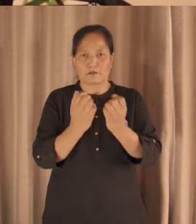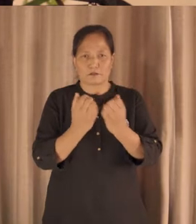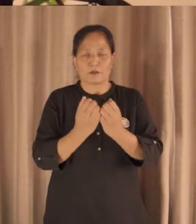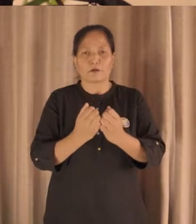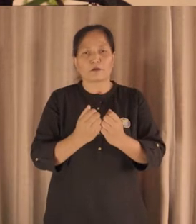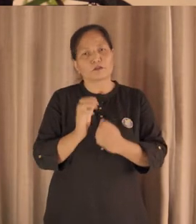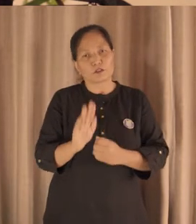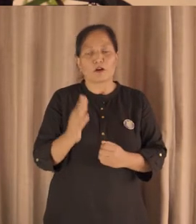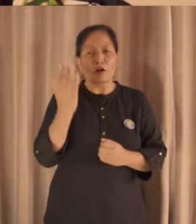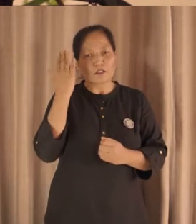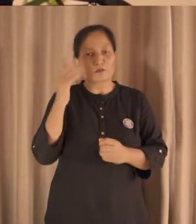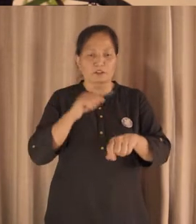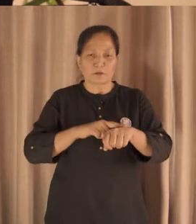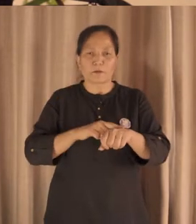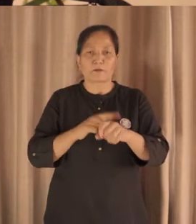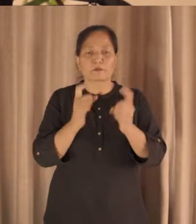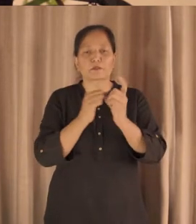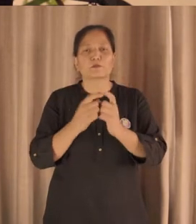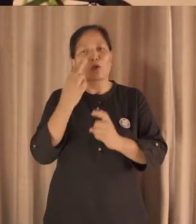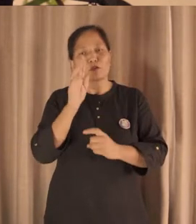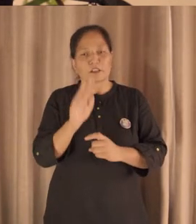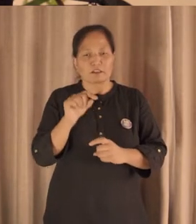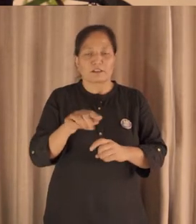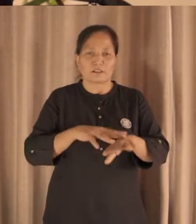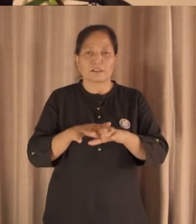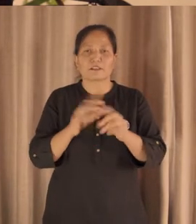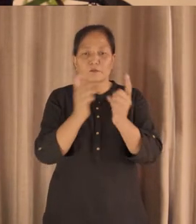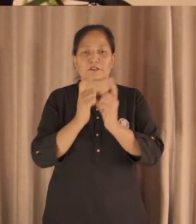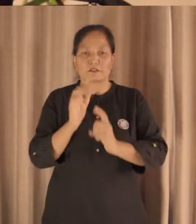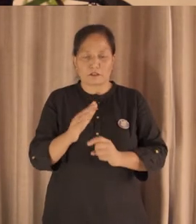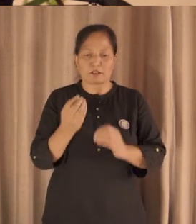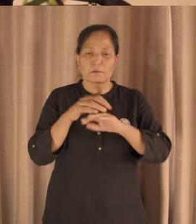not reach the constituent assembly. Constitution does not complete just by bringing it into